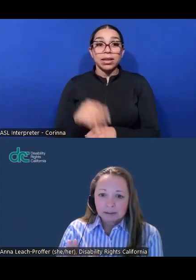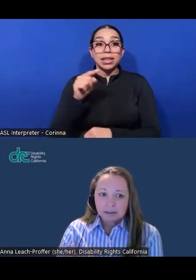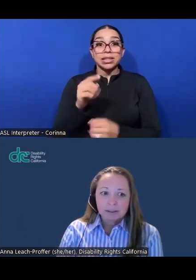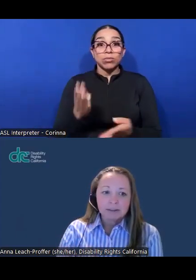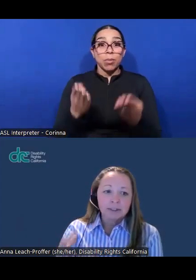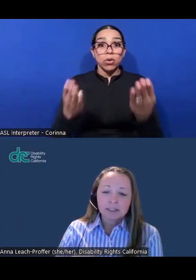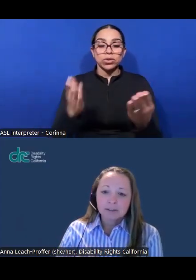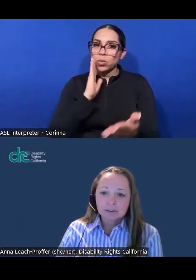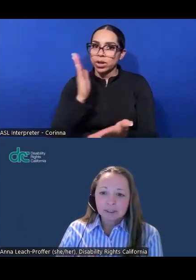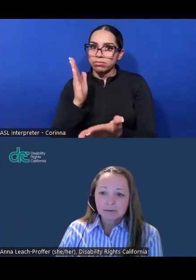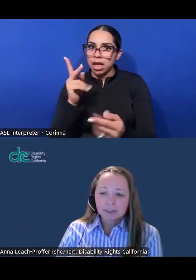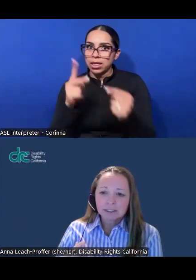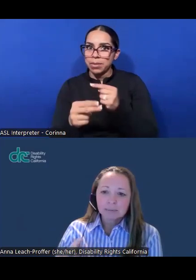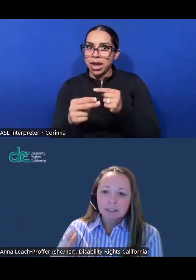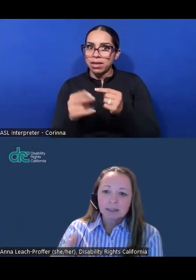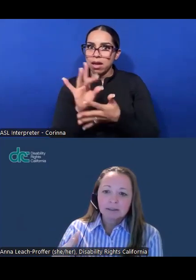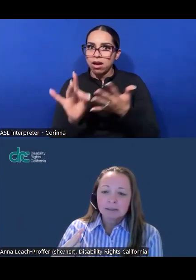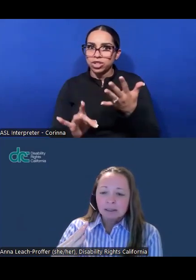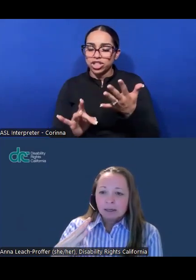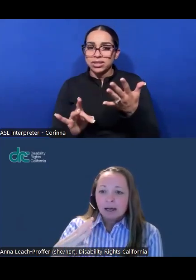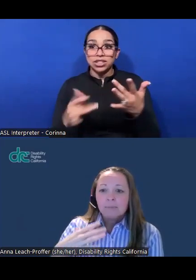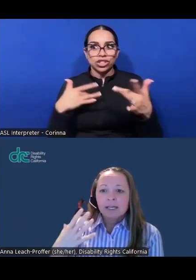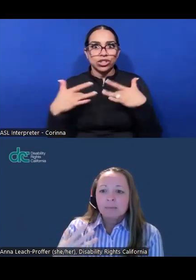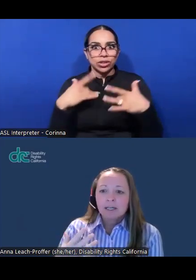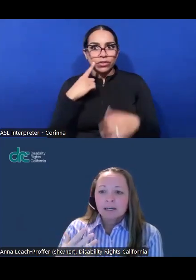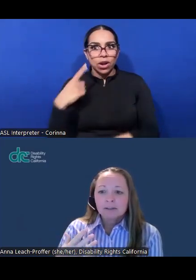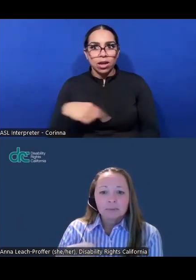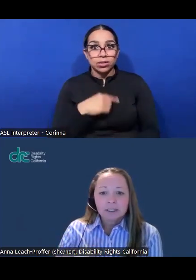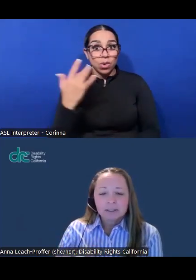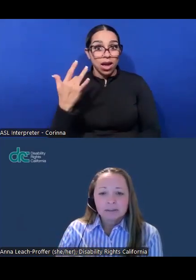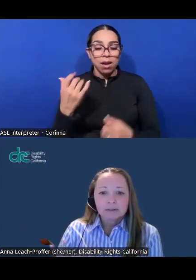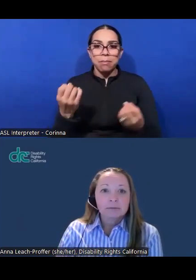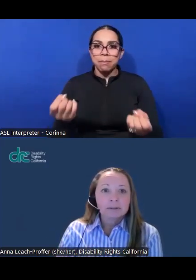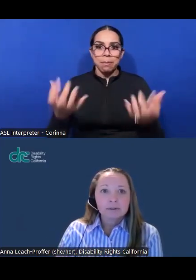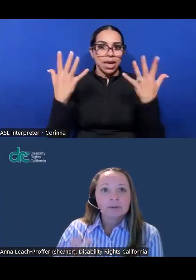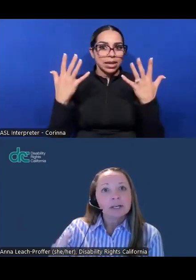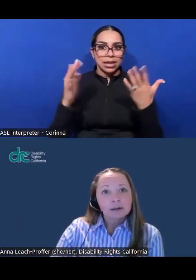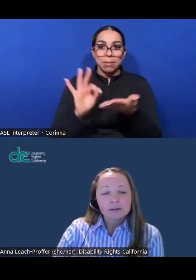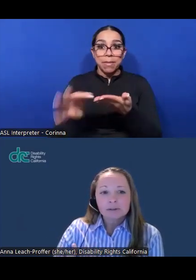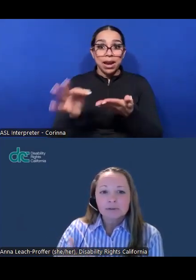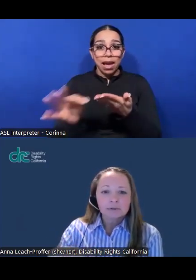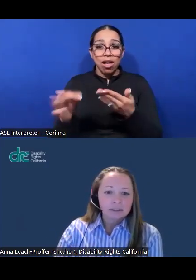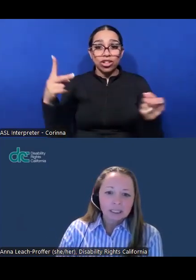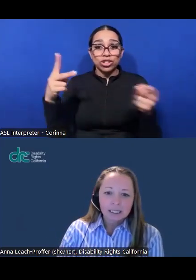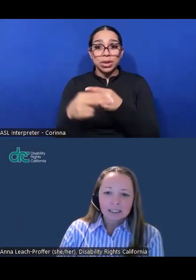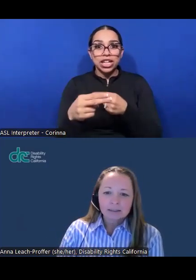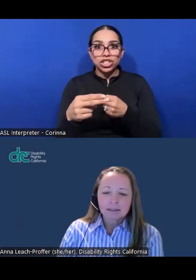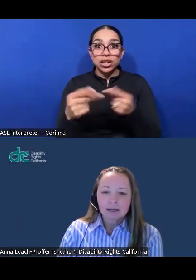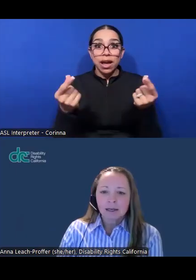And this is very concerning for us because many Medi-Cal terminations are a result of errors or delays,